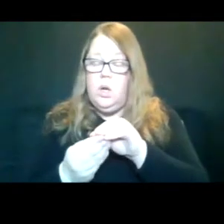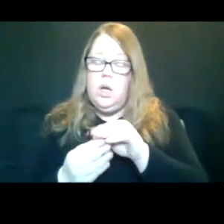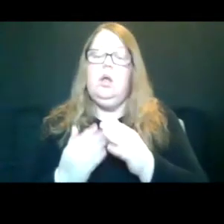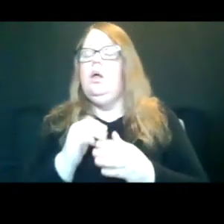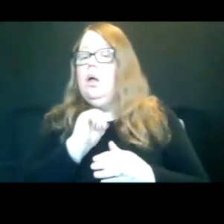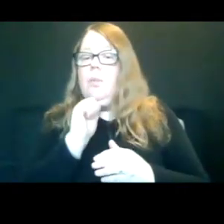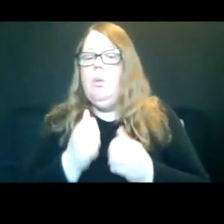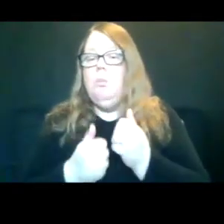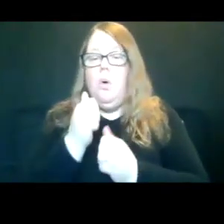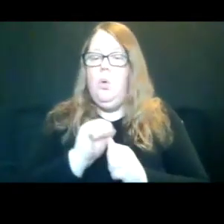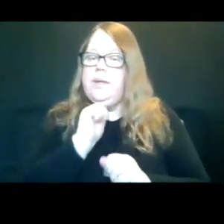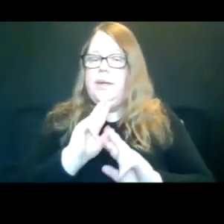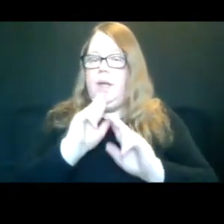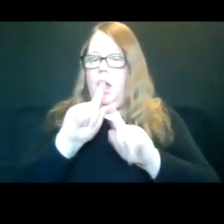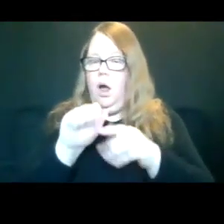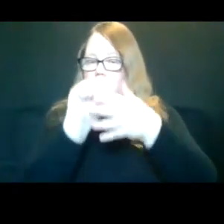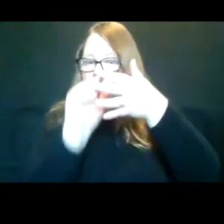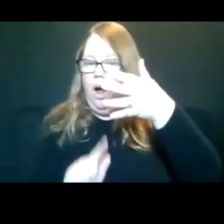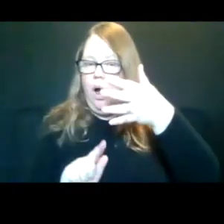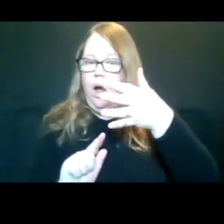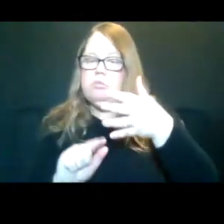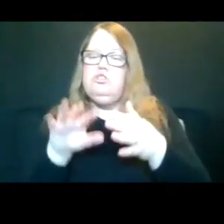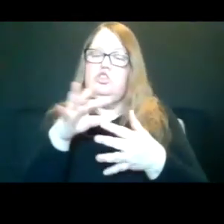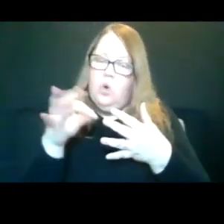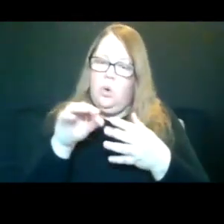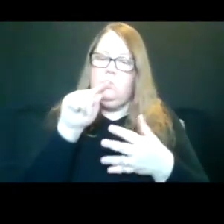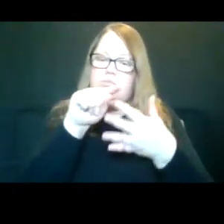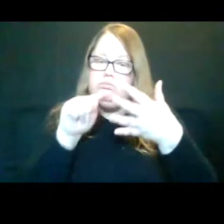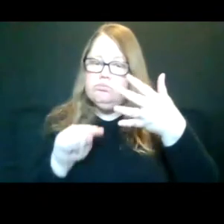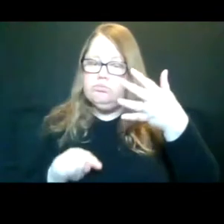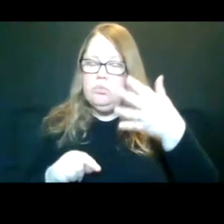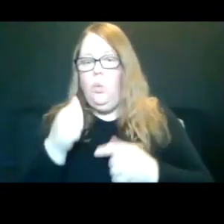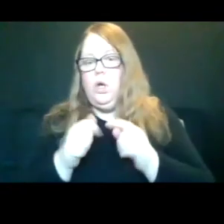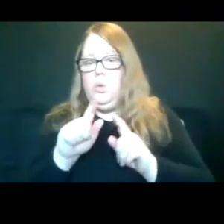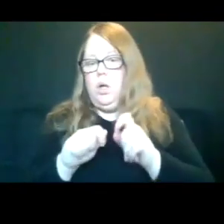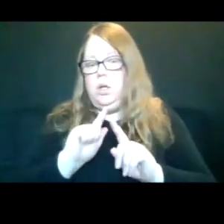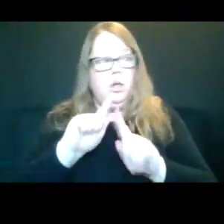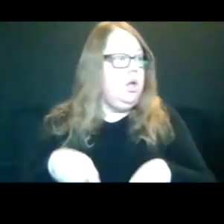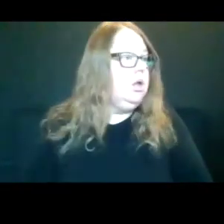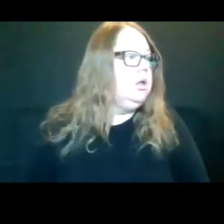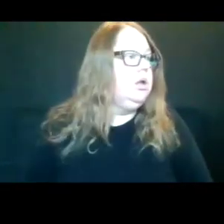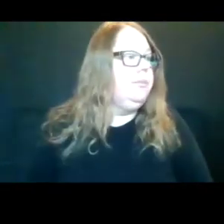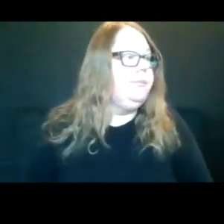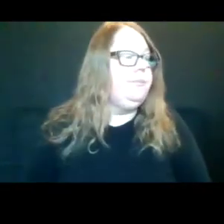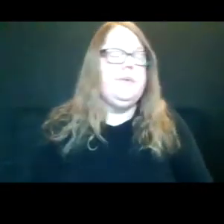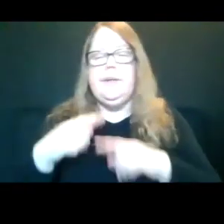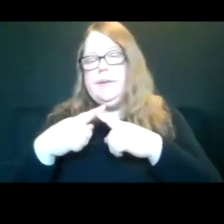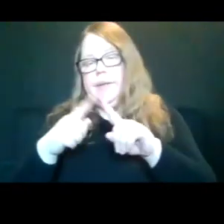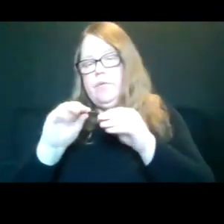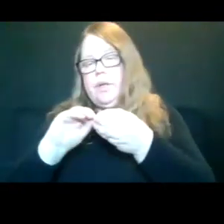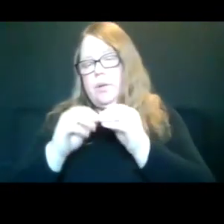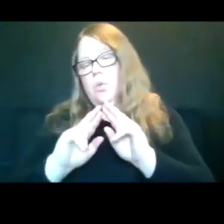only answered some questions, not all, so we have a different number of responses per